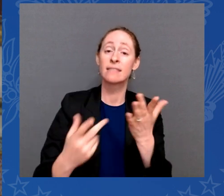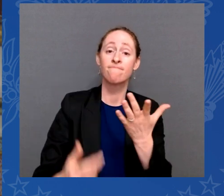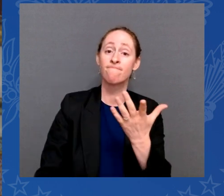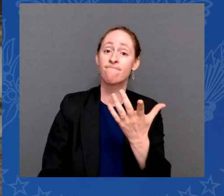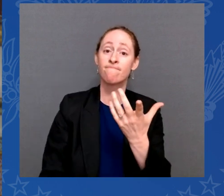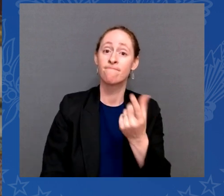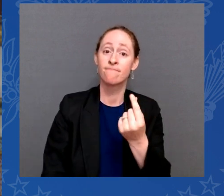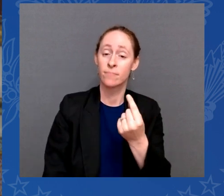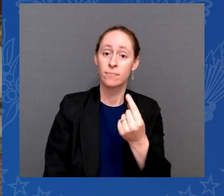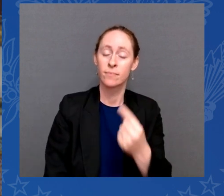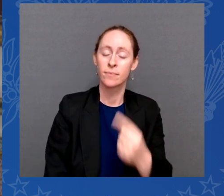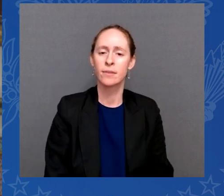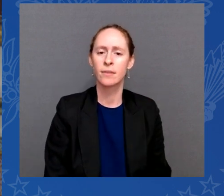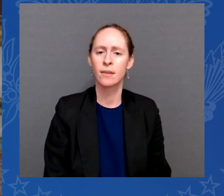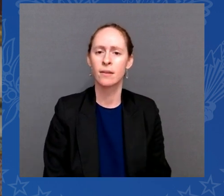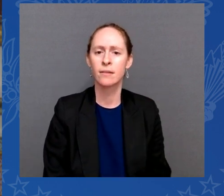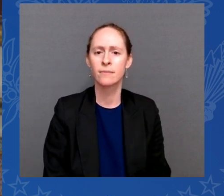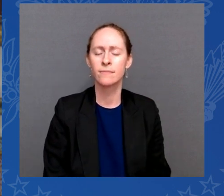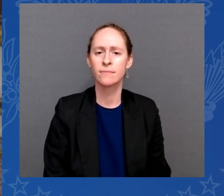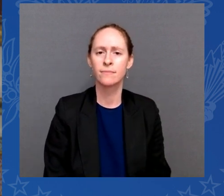of bodily functions or any bodily organ.